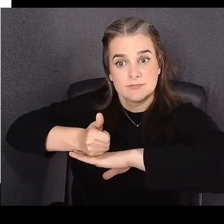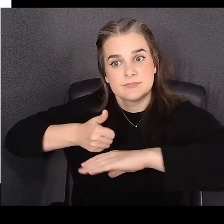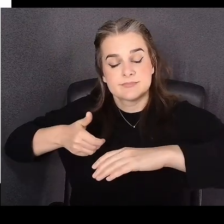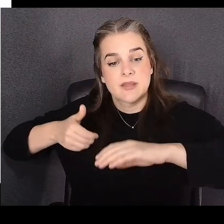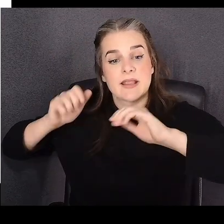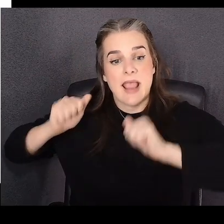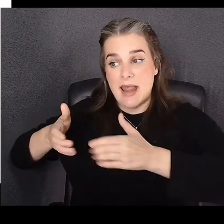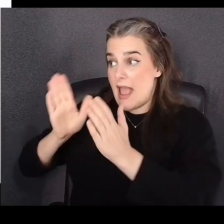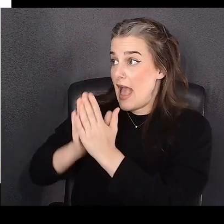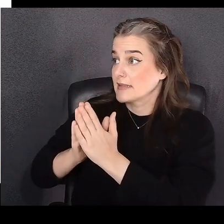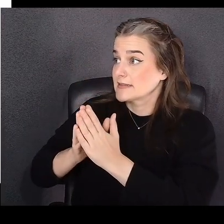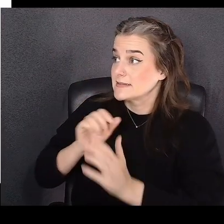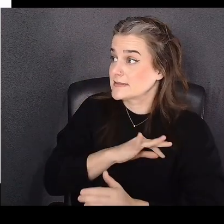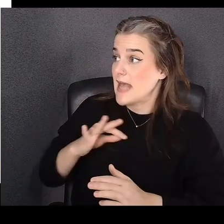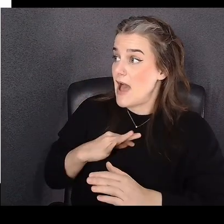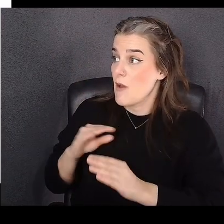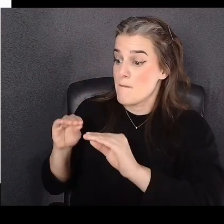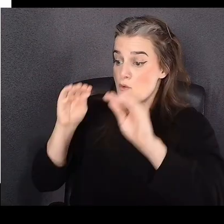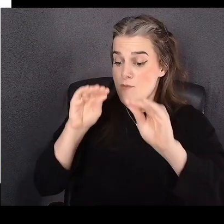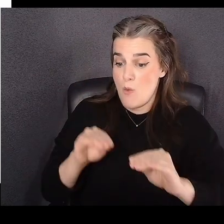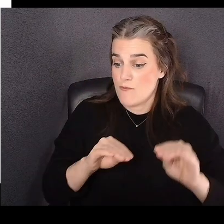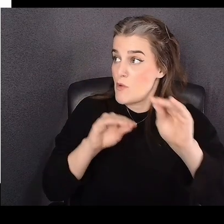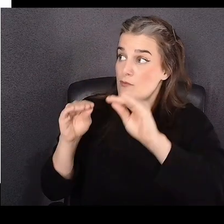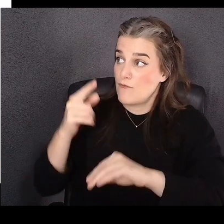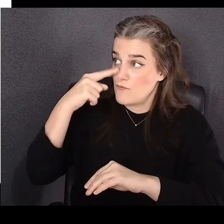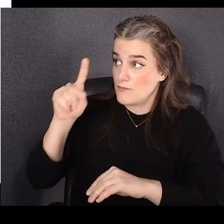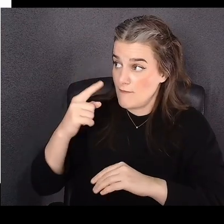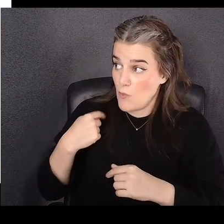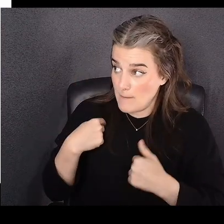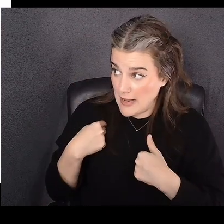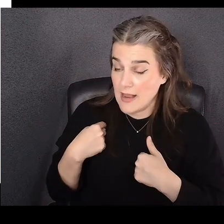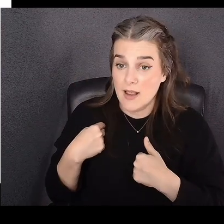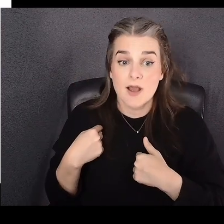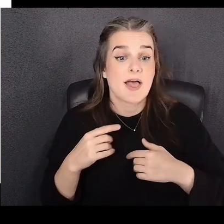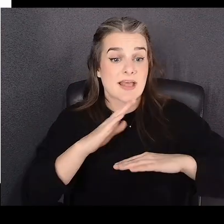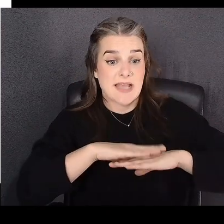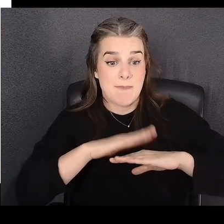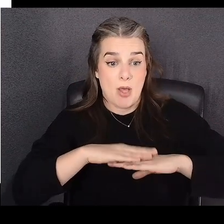to move it around for them, to move the table around for them. The switch can be brought closer to the individual